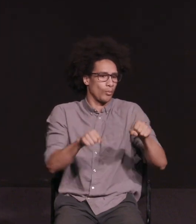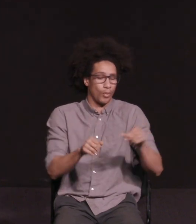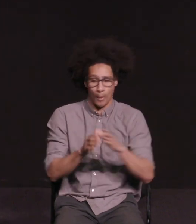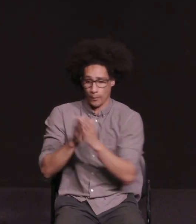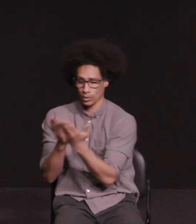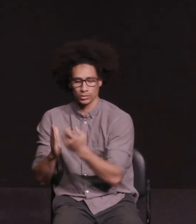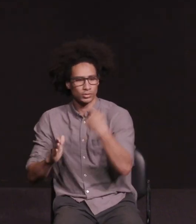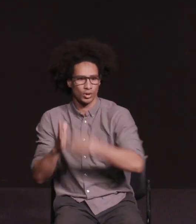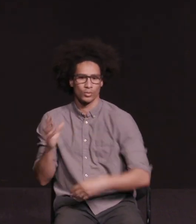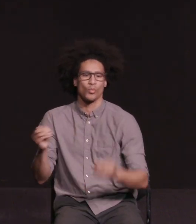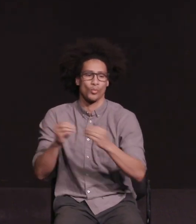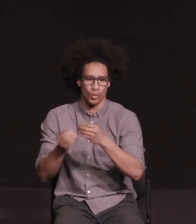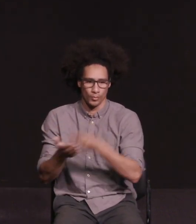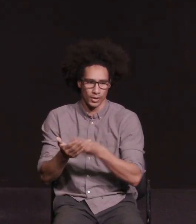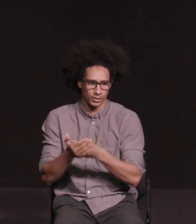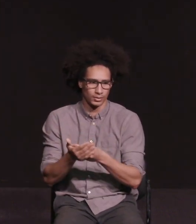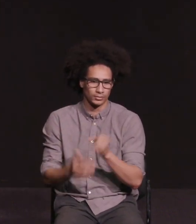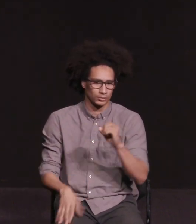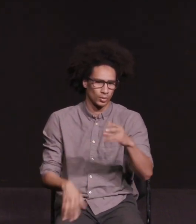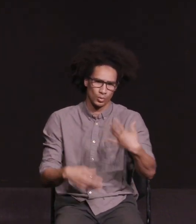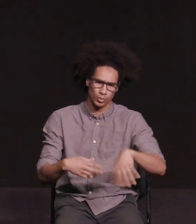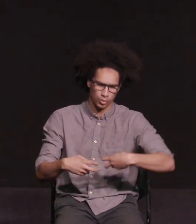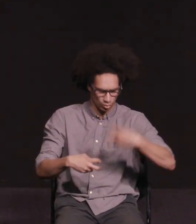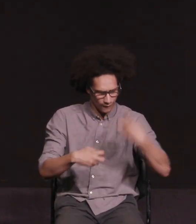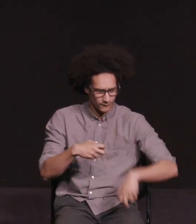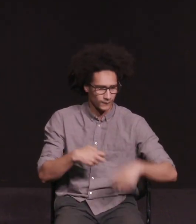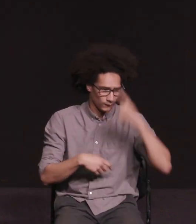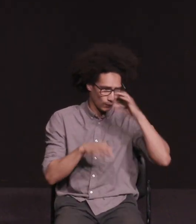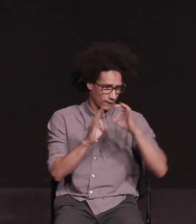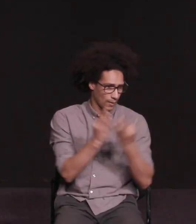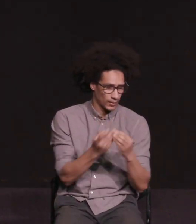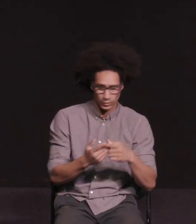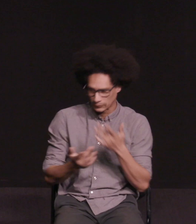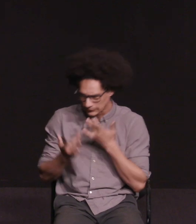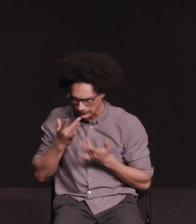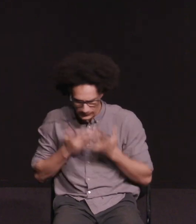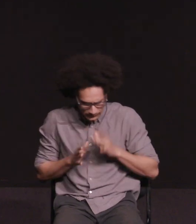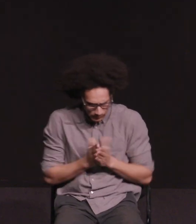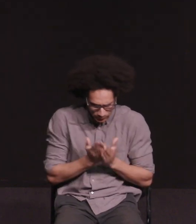So it was very difficult for families to purchase books for their children.